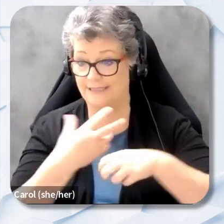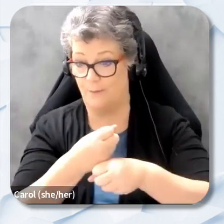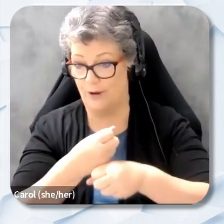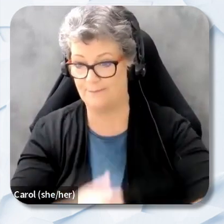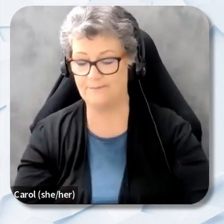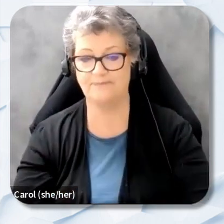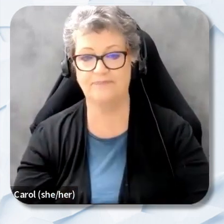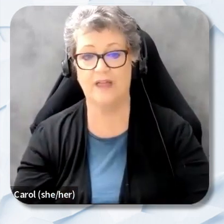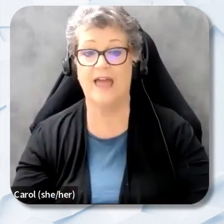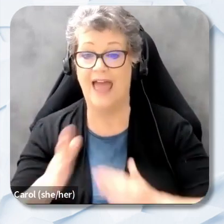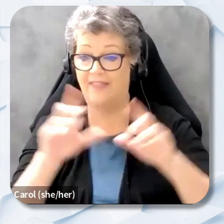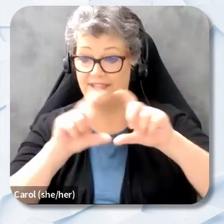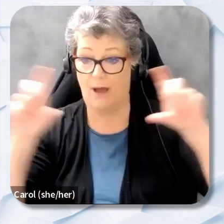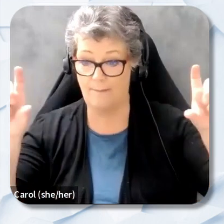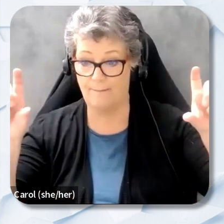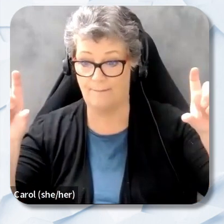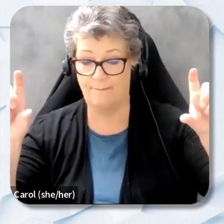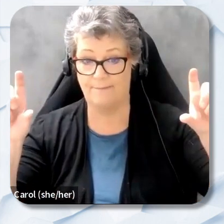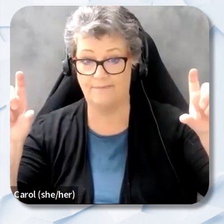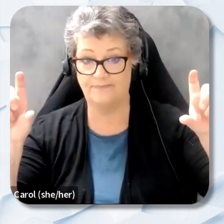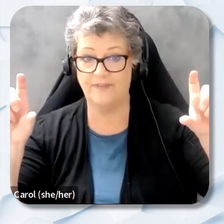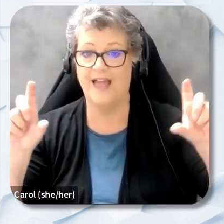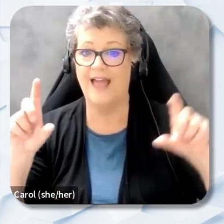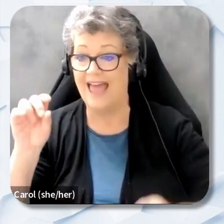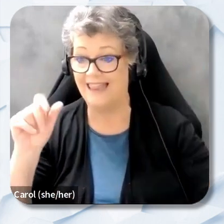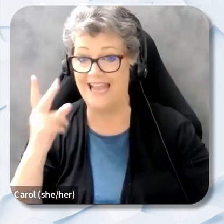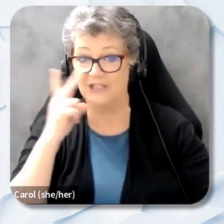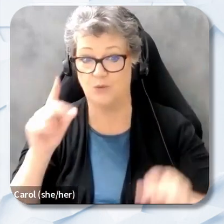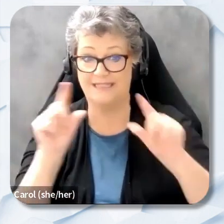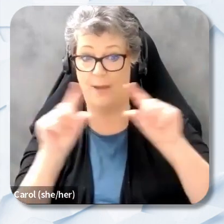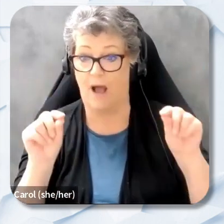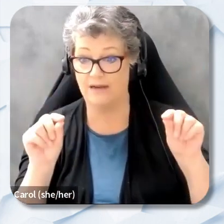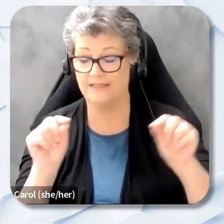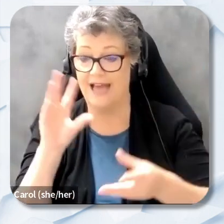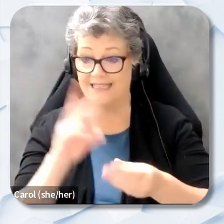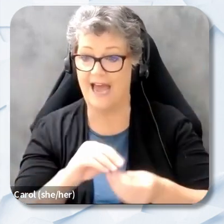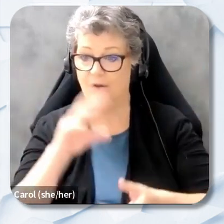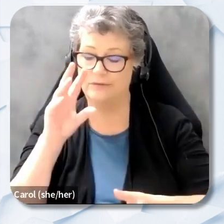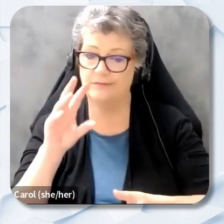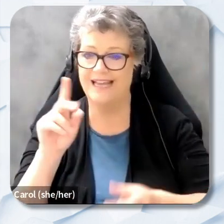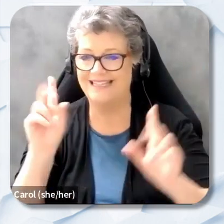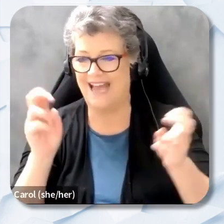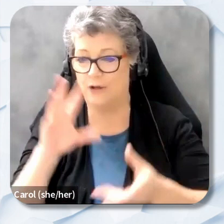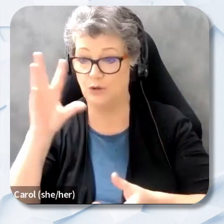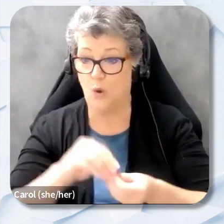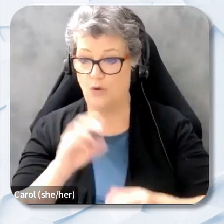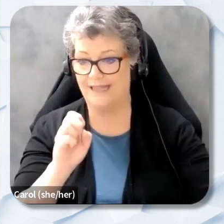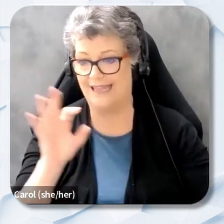At the top of the final Summary screen, LEAs will see a box titled Total EEF Allocation.